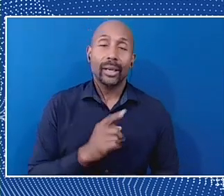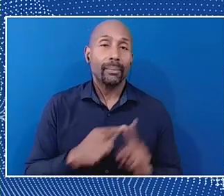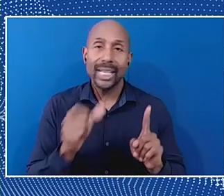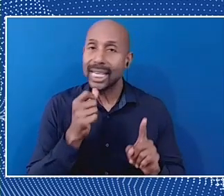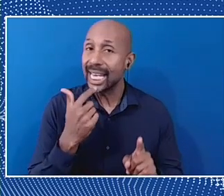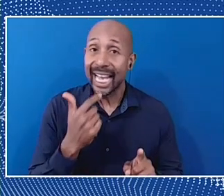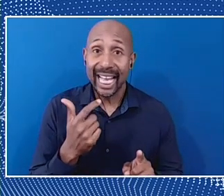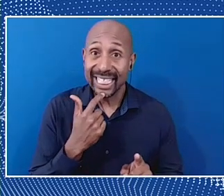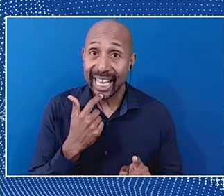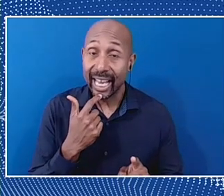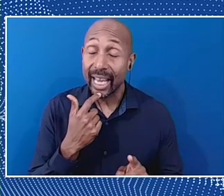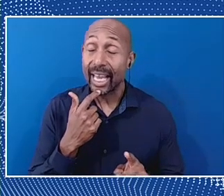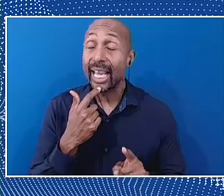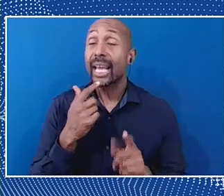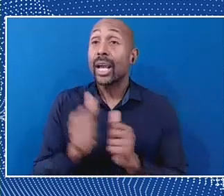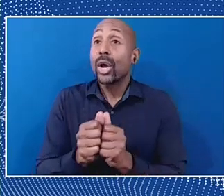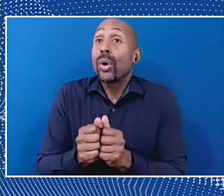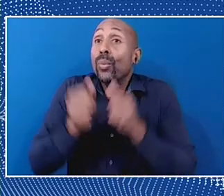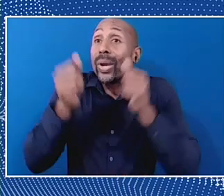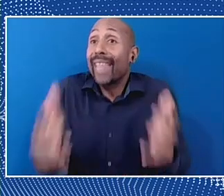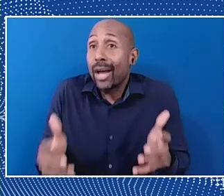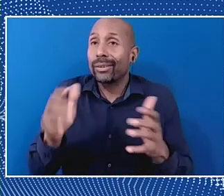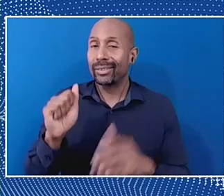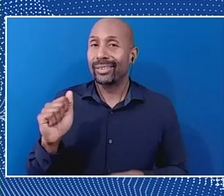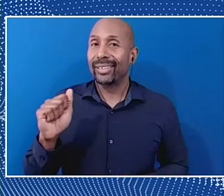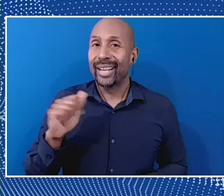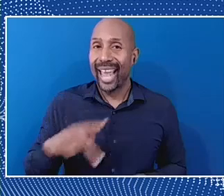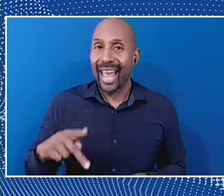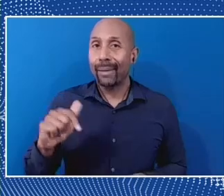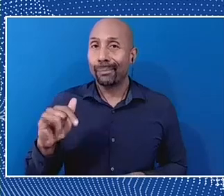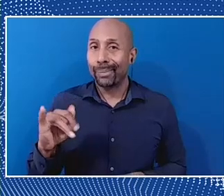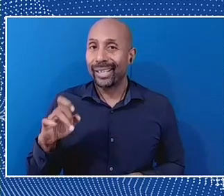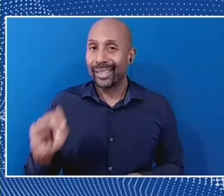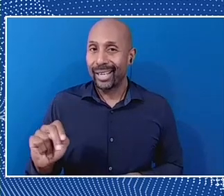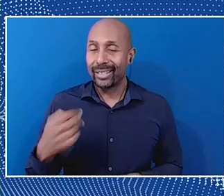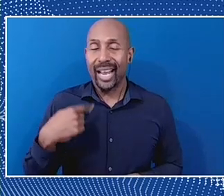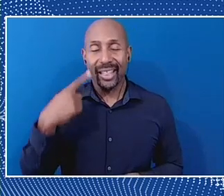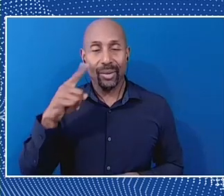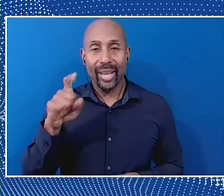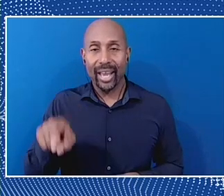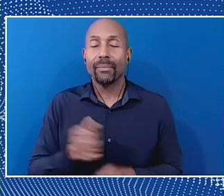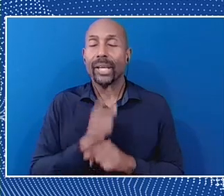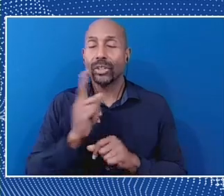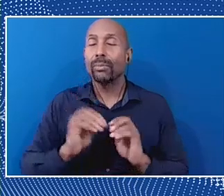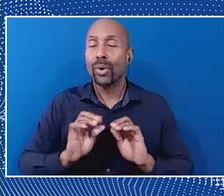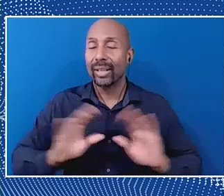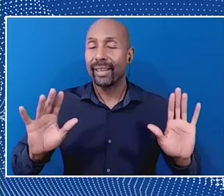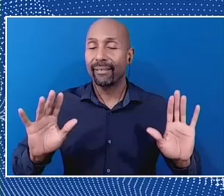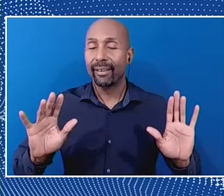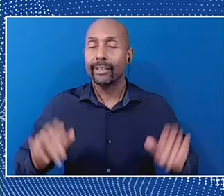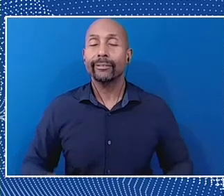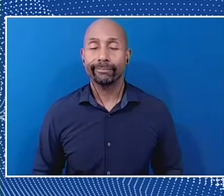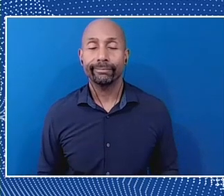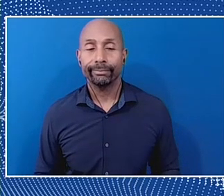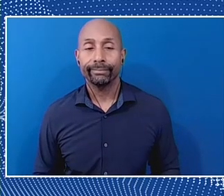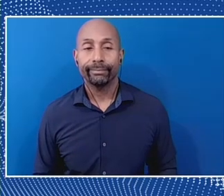could be like just a little more explicit that like- I think that's in some of the other Ed regulations, like the Department will consider without an application from